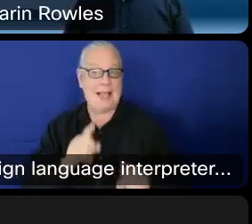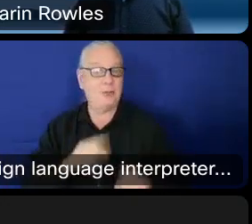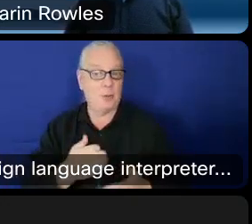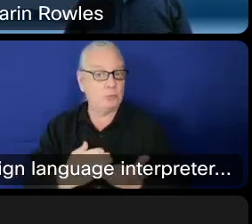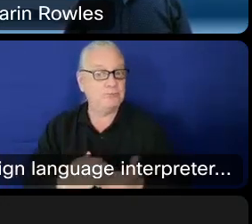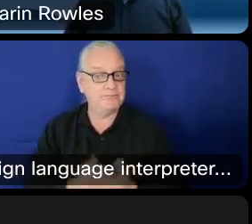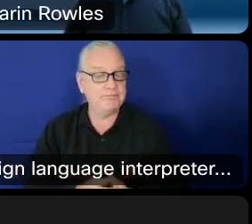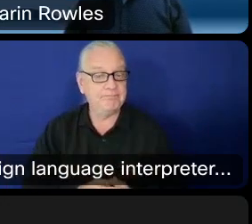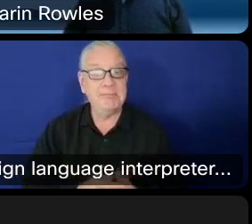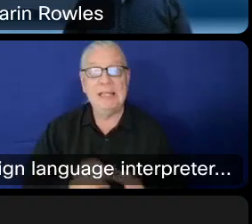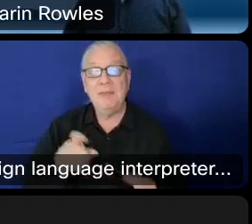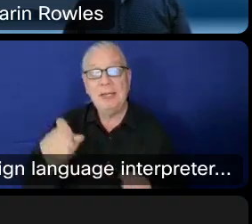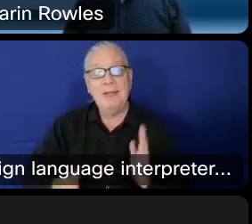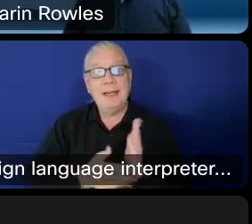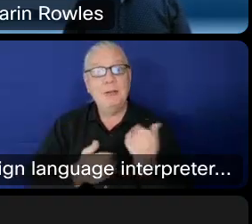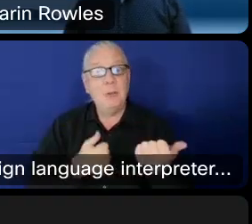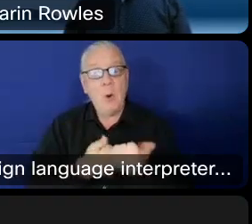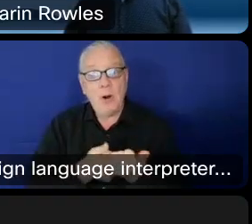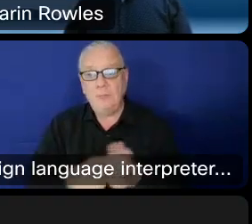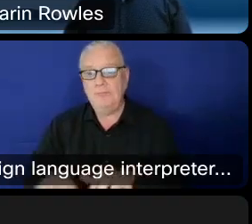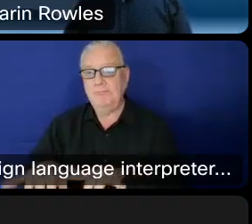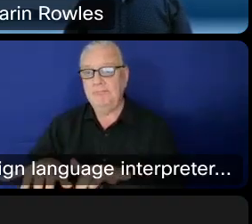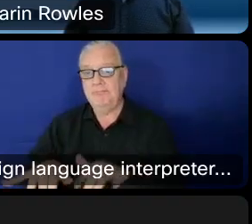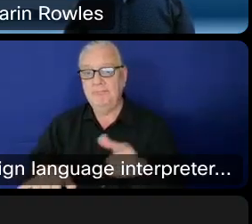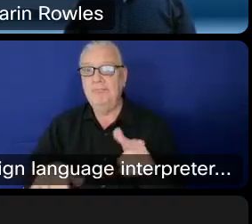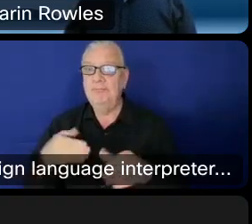technical support, you can submit your request here. Start